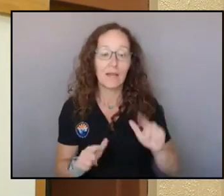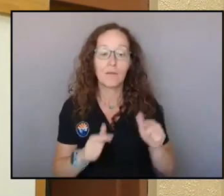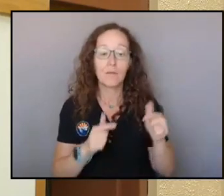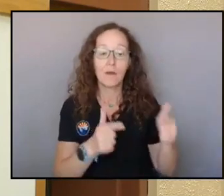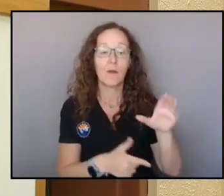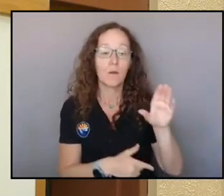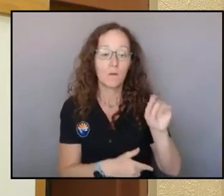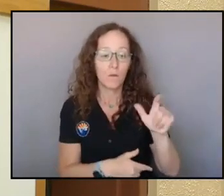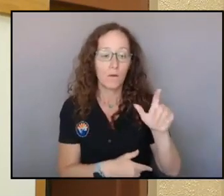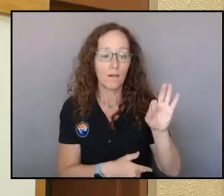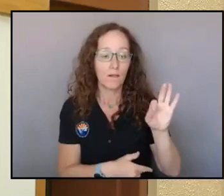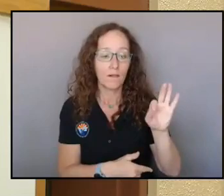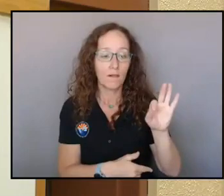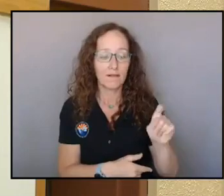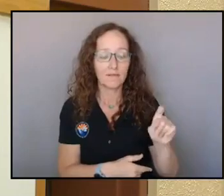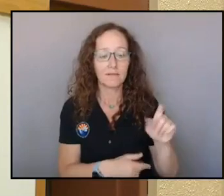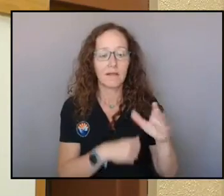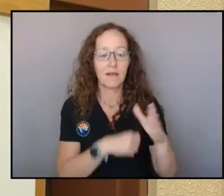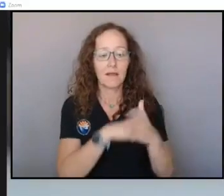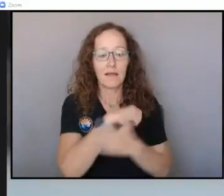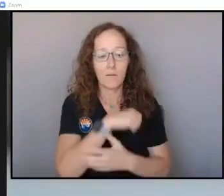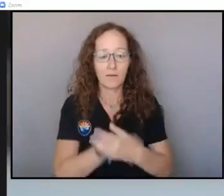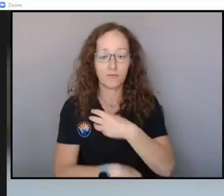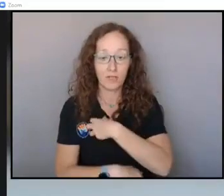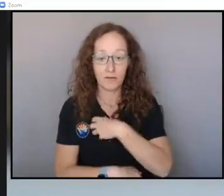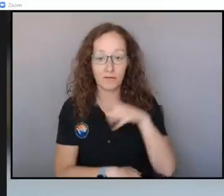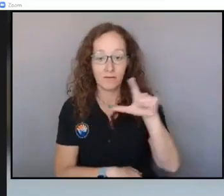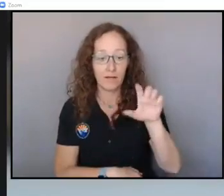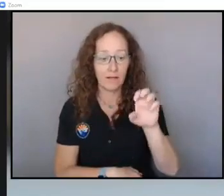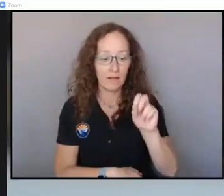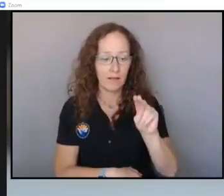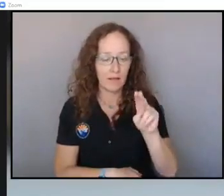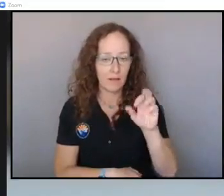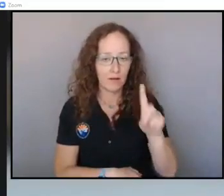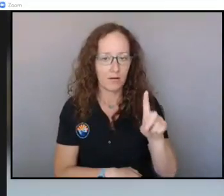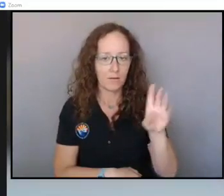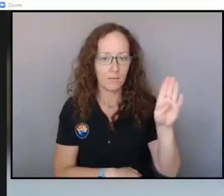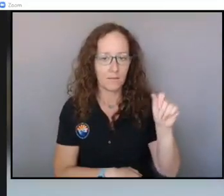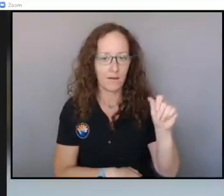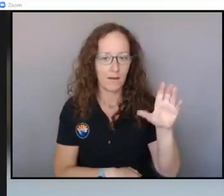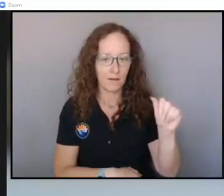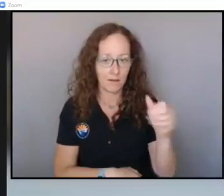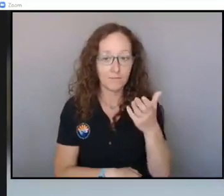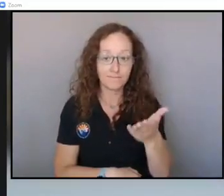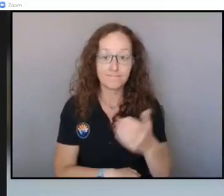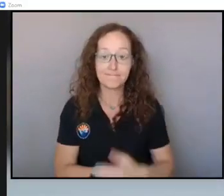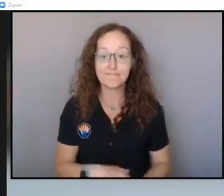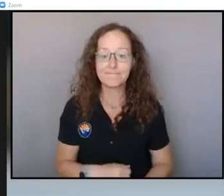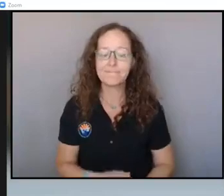WE ARE GOING TO TURN IT OVER TO COLFAX COUNTY SHERIFF, LEONARD BACA.